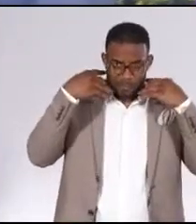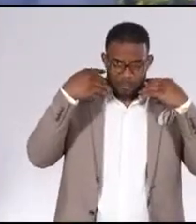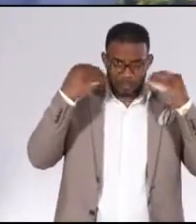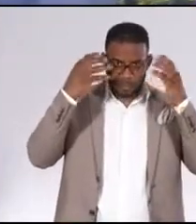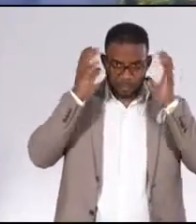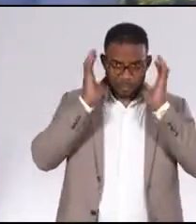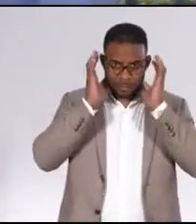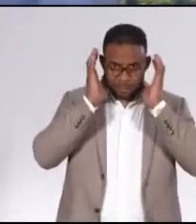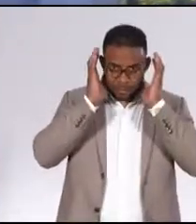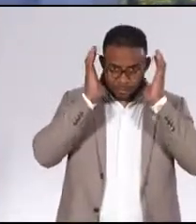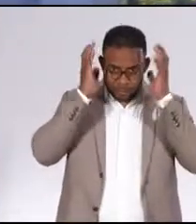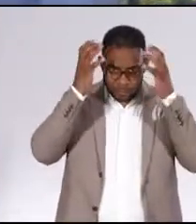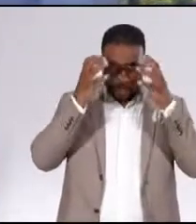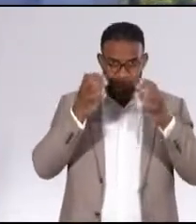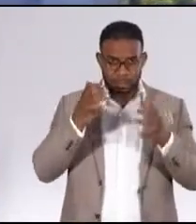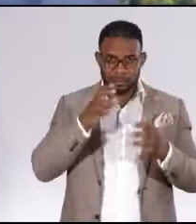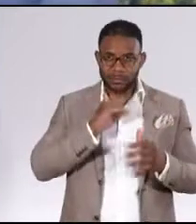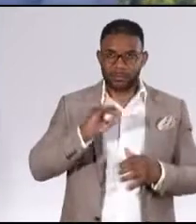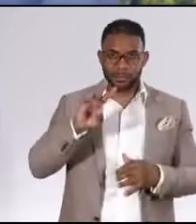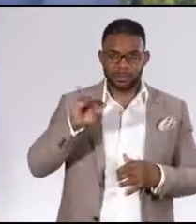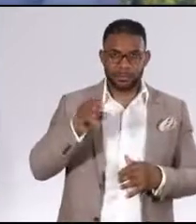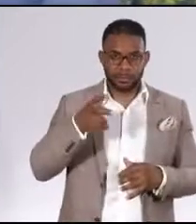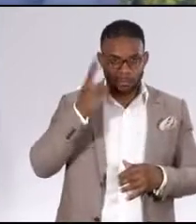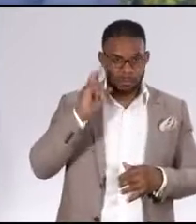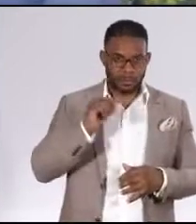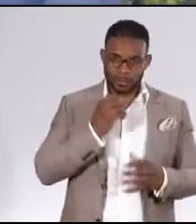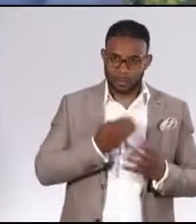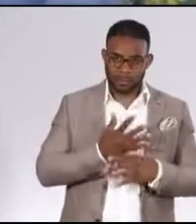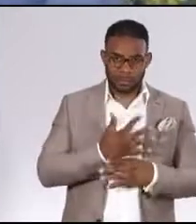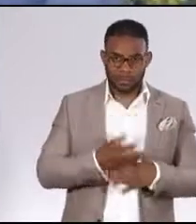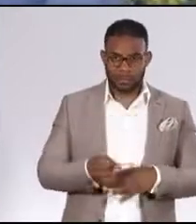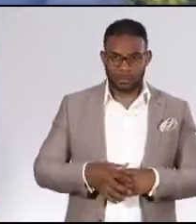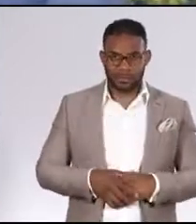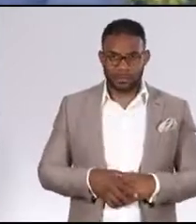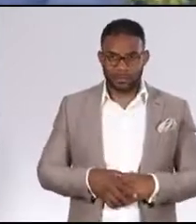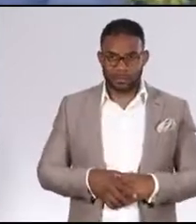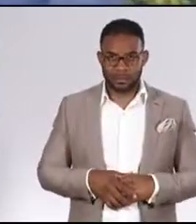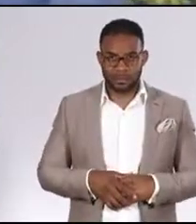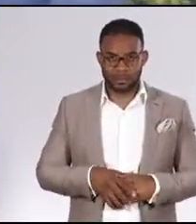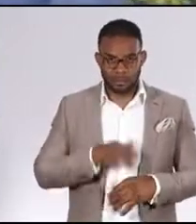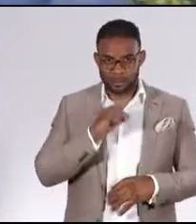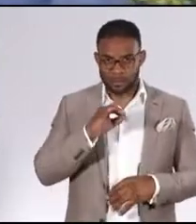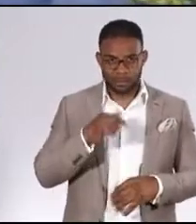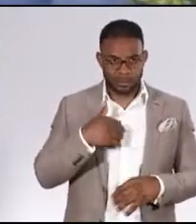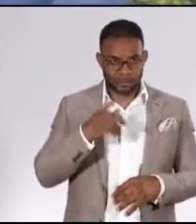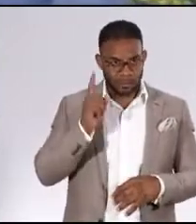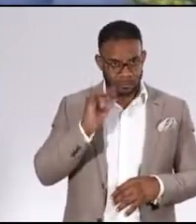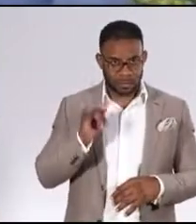but I call an outdated, 70 fair cut that won't go away. Not only did I look out of fashion.